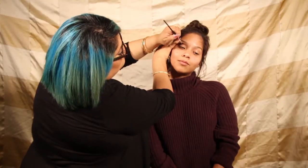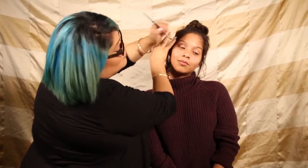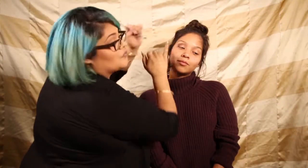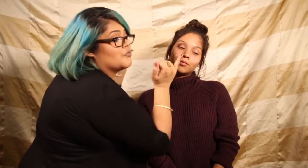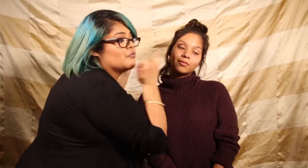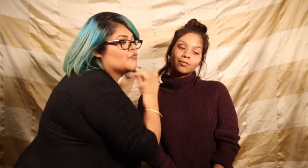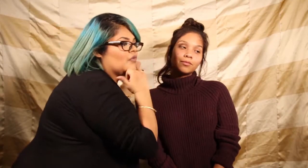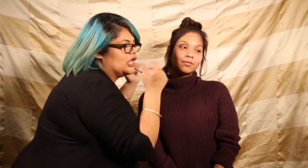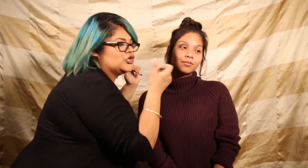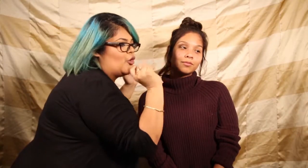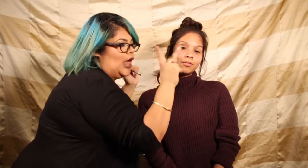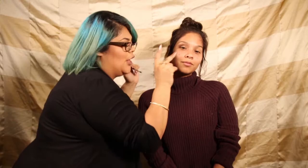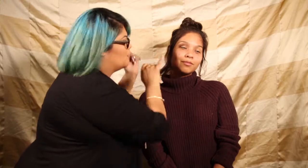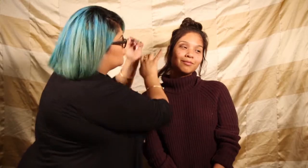Make mistake? that is okay.